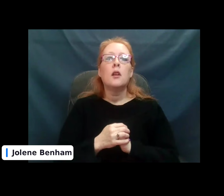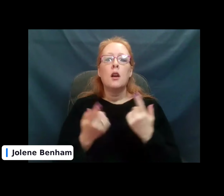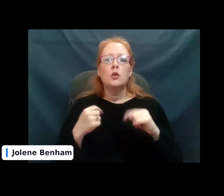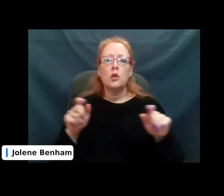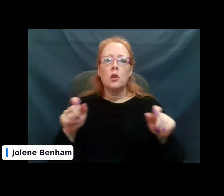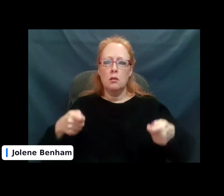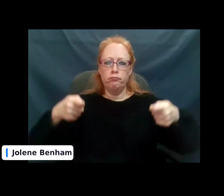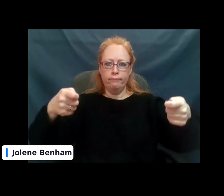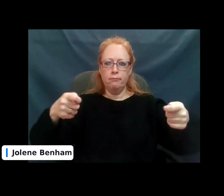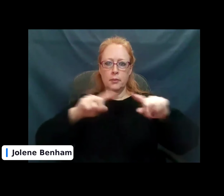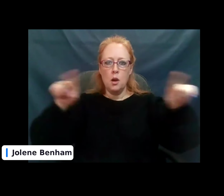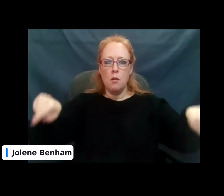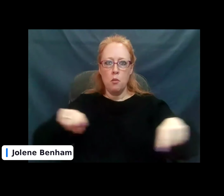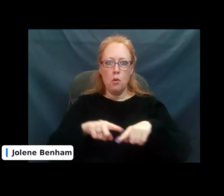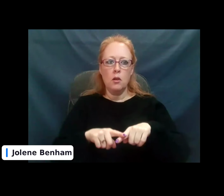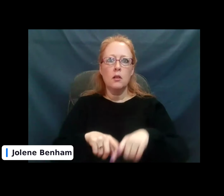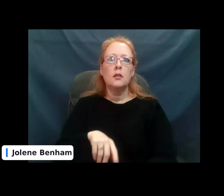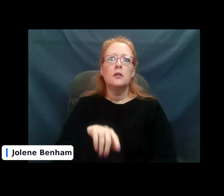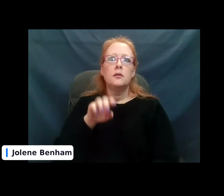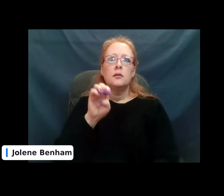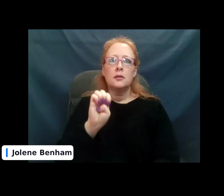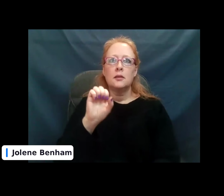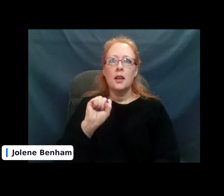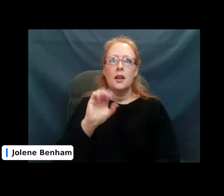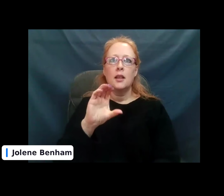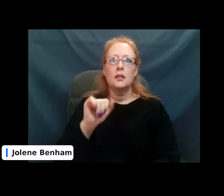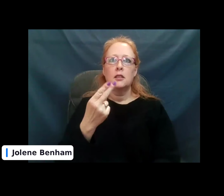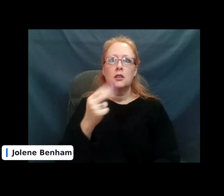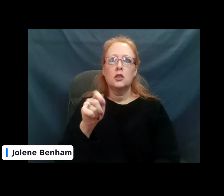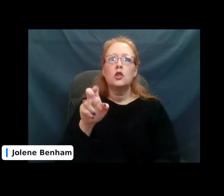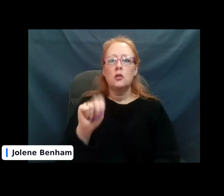Can you describe what you're showing?